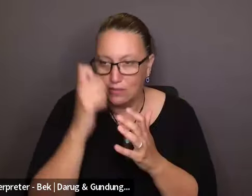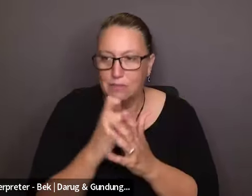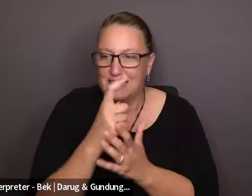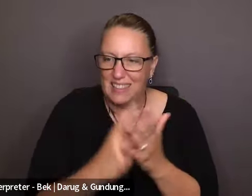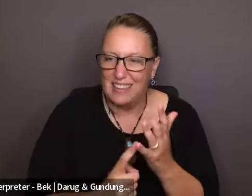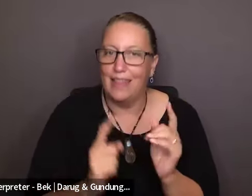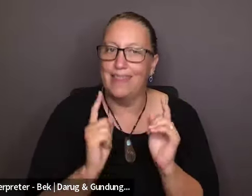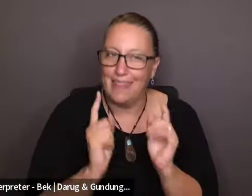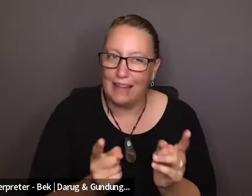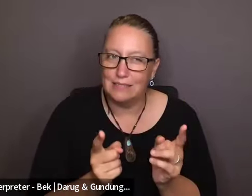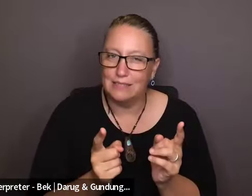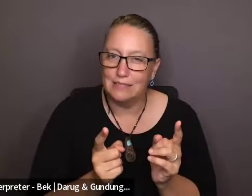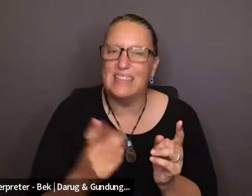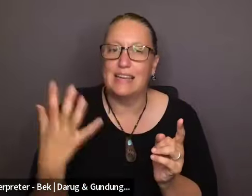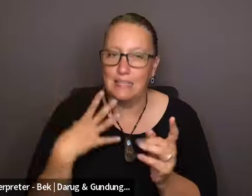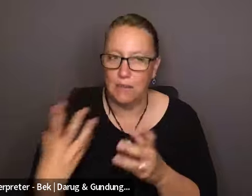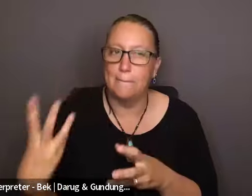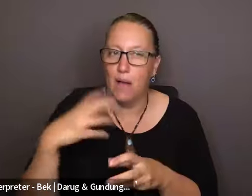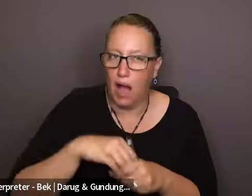as well. But the people with intellectual disability